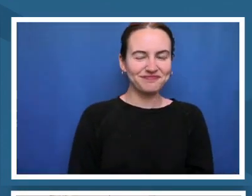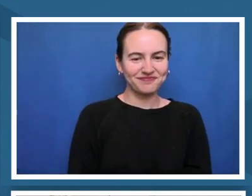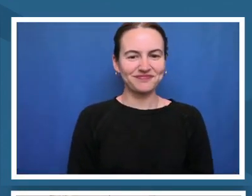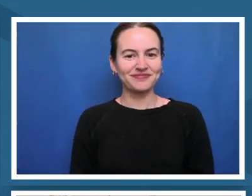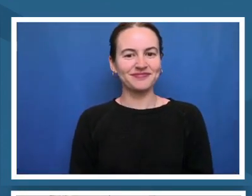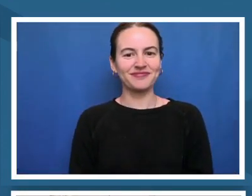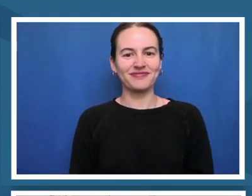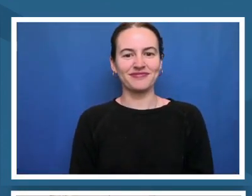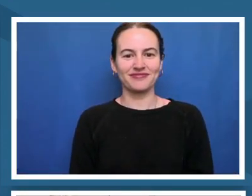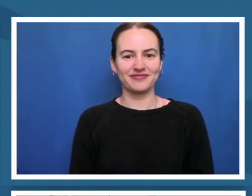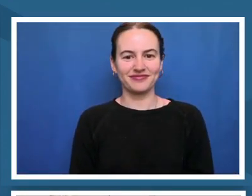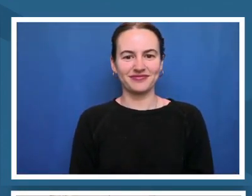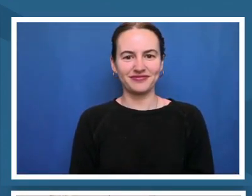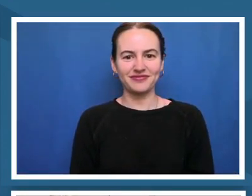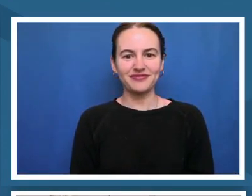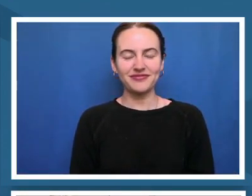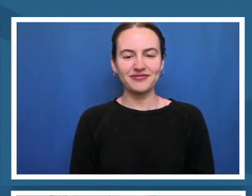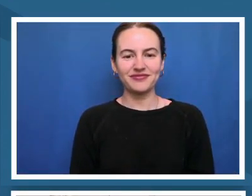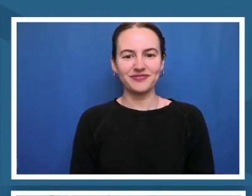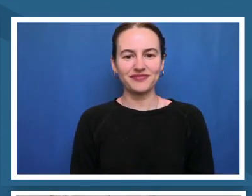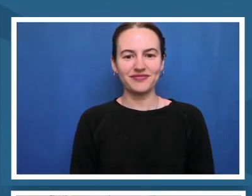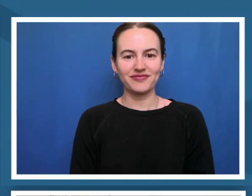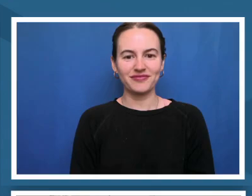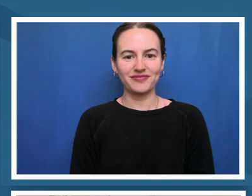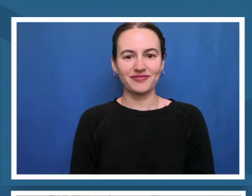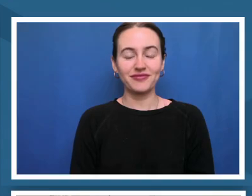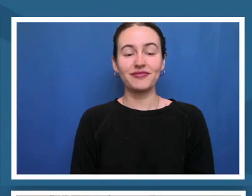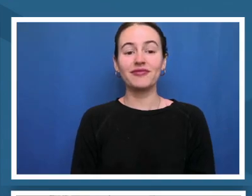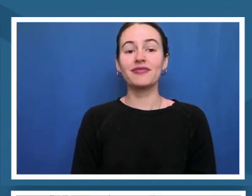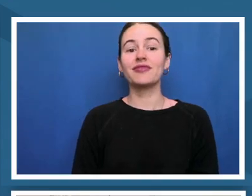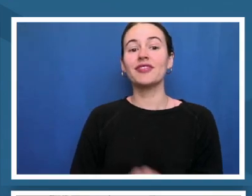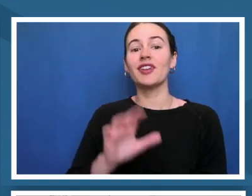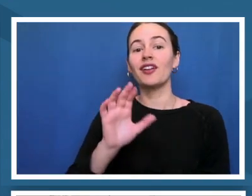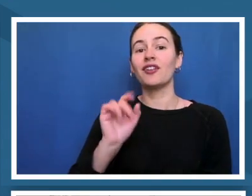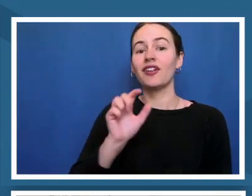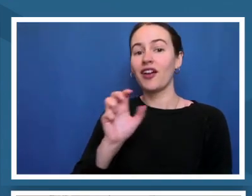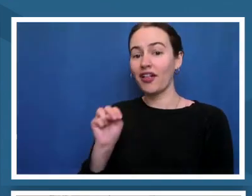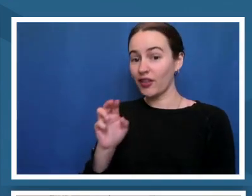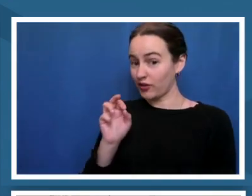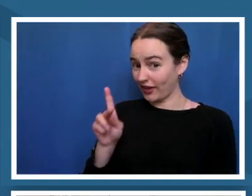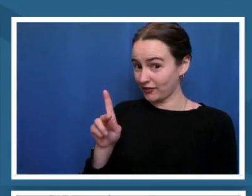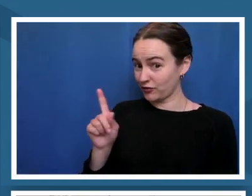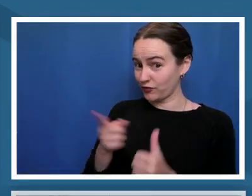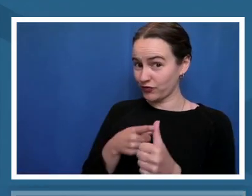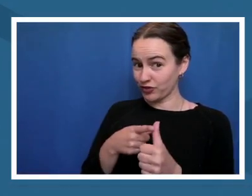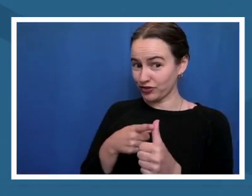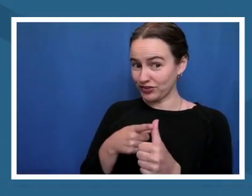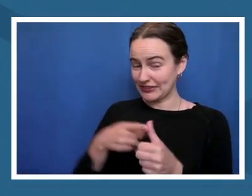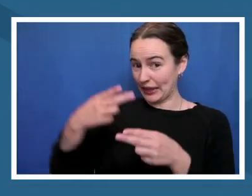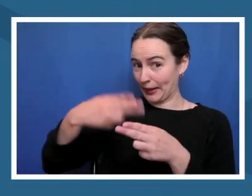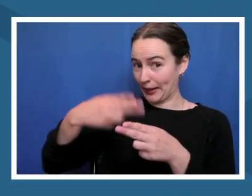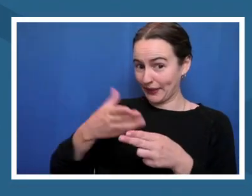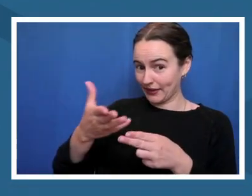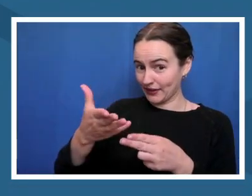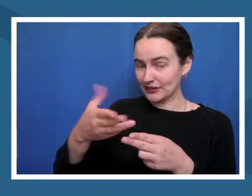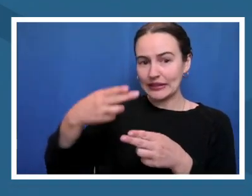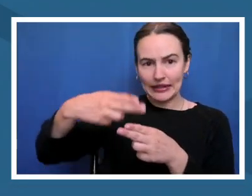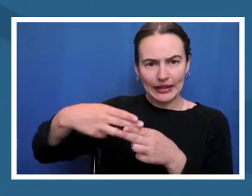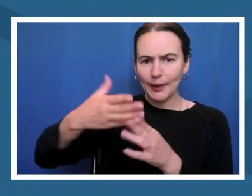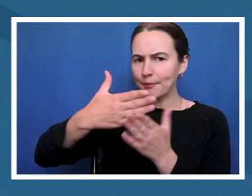all right so nicole i guess uh we should start with the naming part do you want to name a